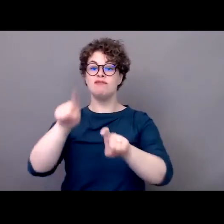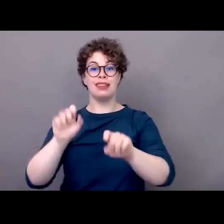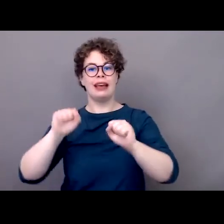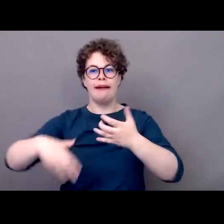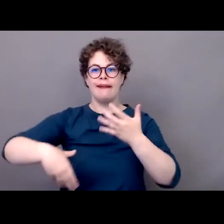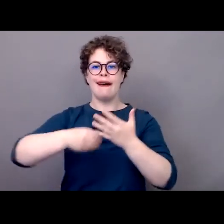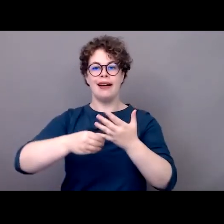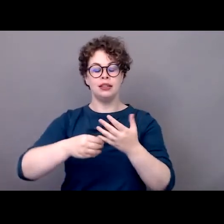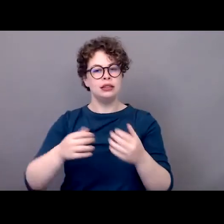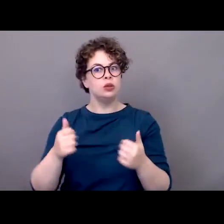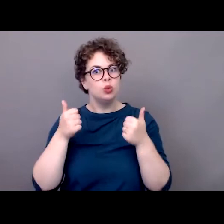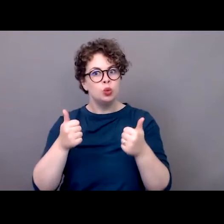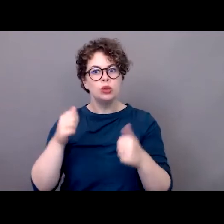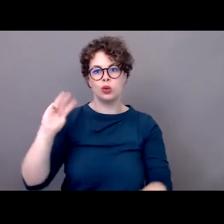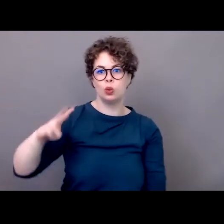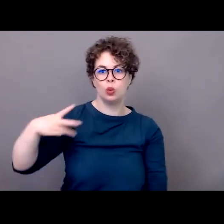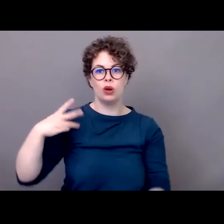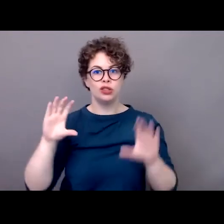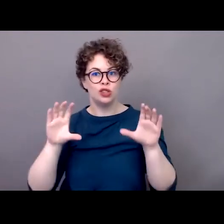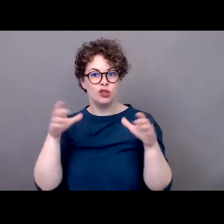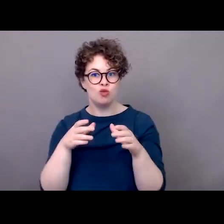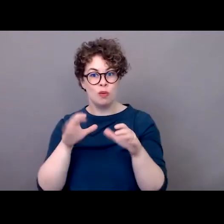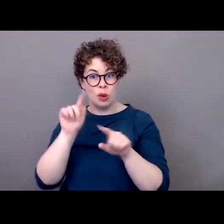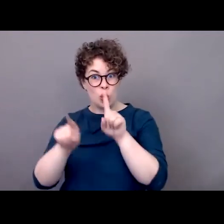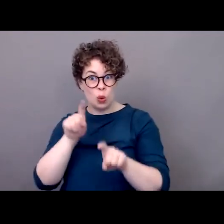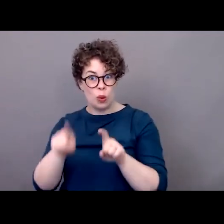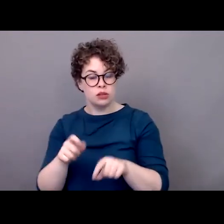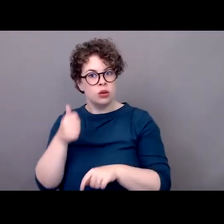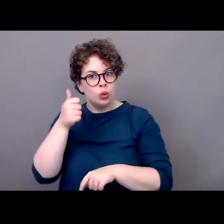in the mixed survey with UNICEF, and in many censuses around the world.